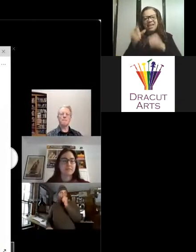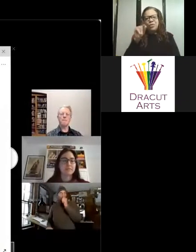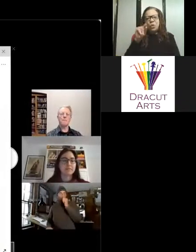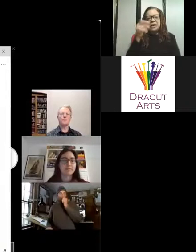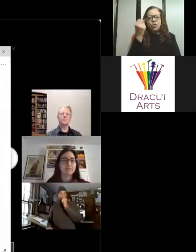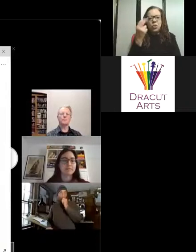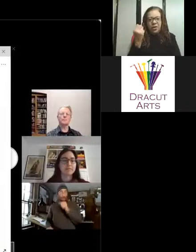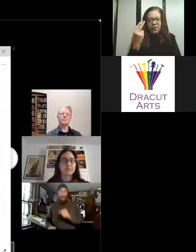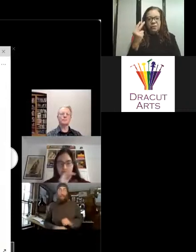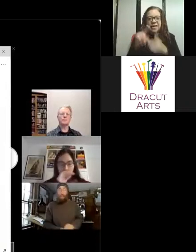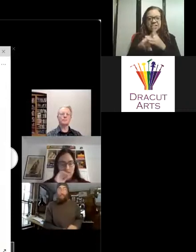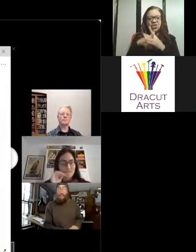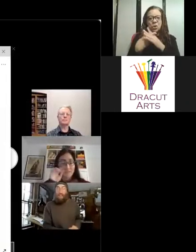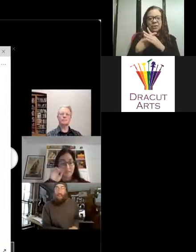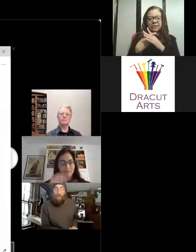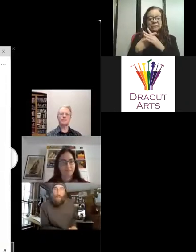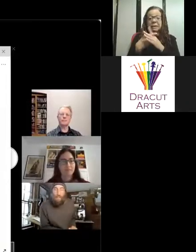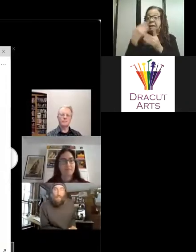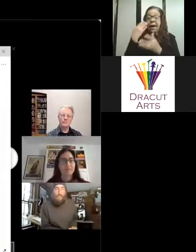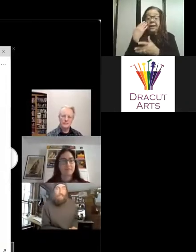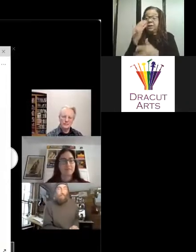Um, not knowing my character, not knowing what I was getting into!